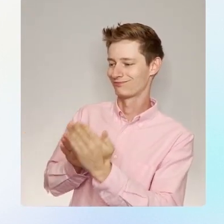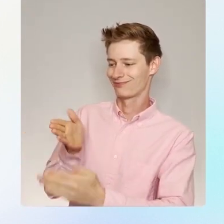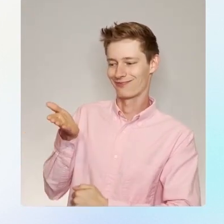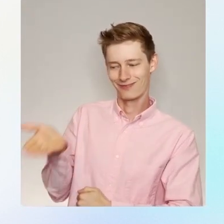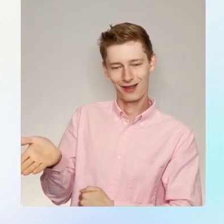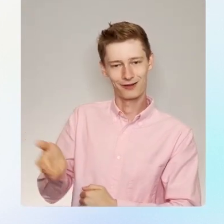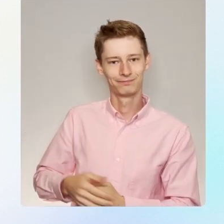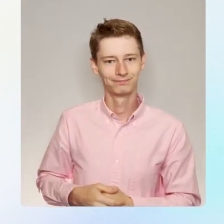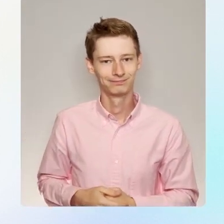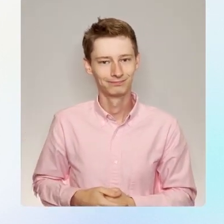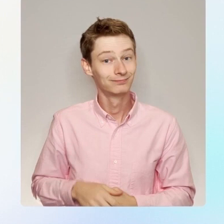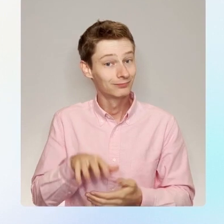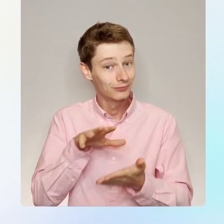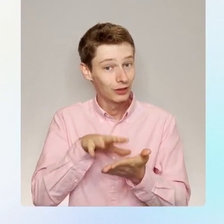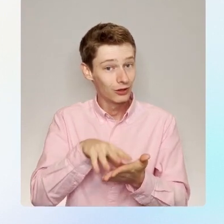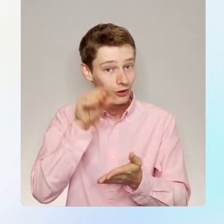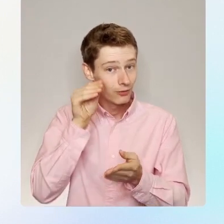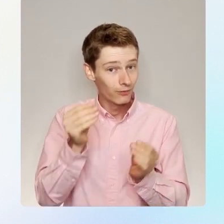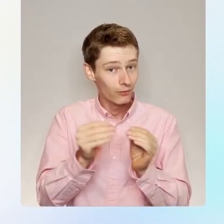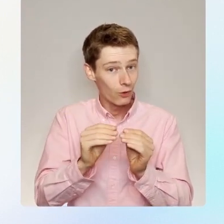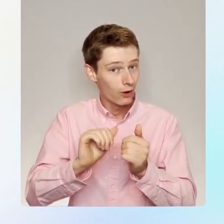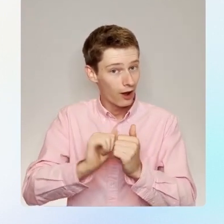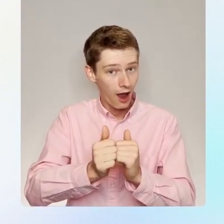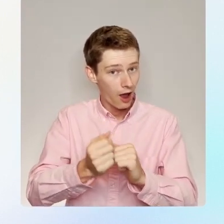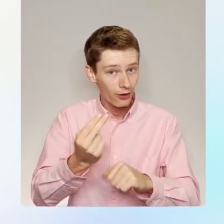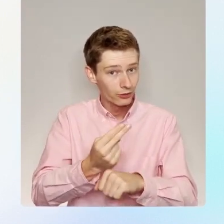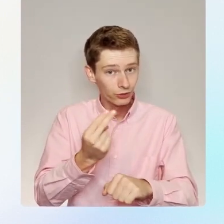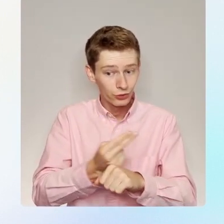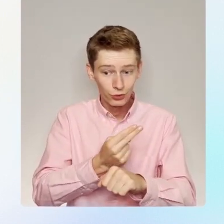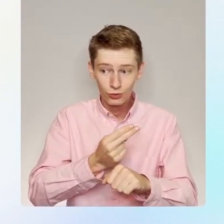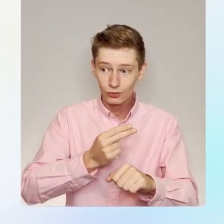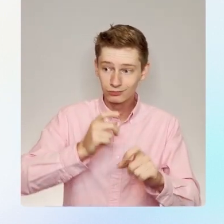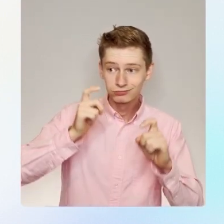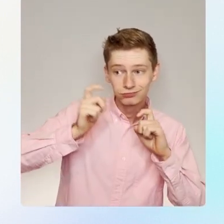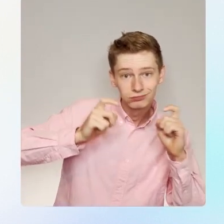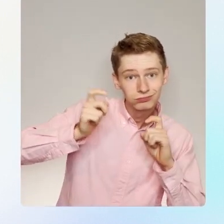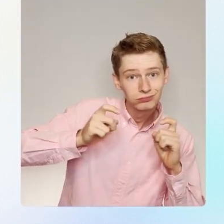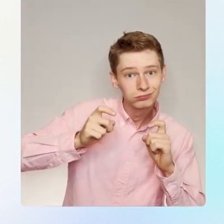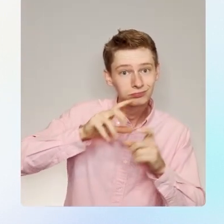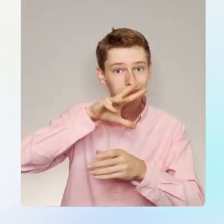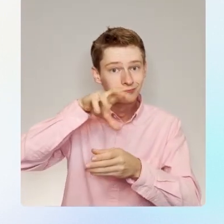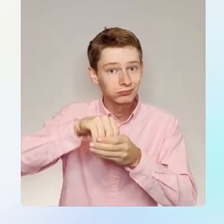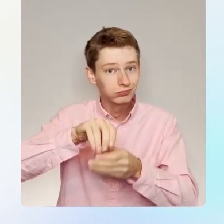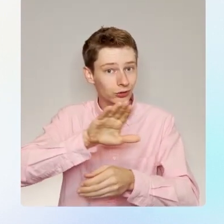To learn more about bringing natural expression and realistic avatars to your characters,